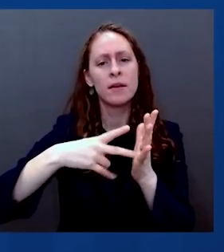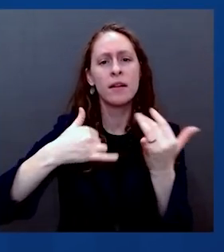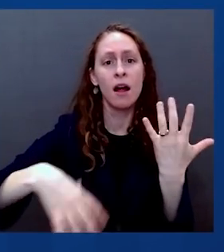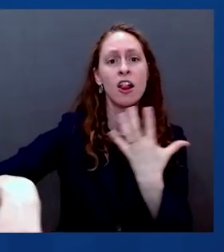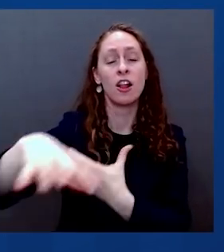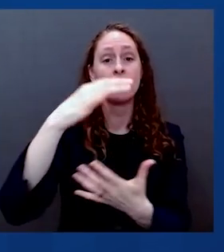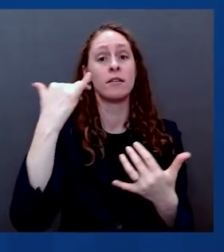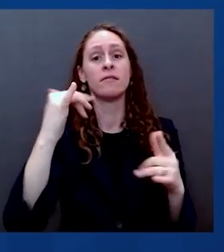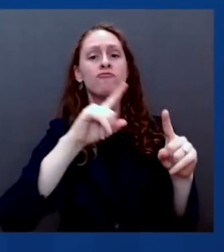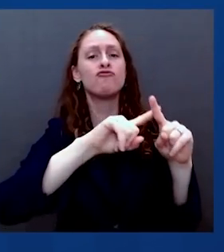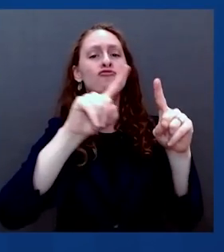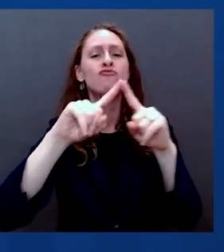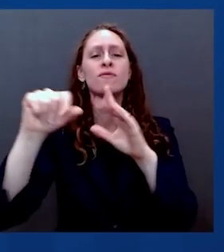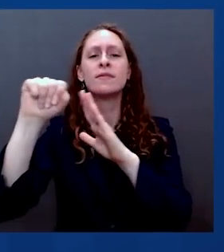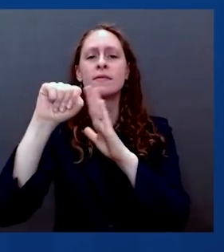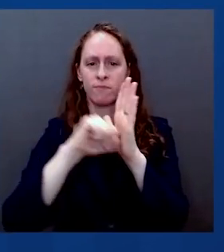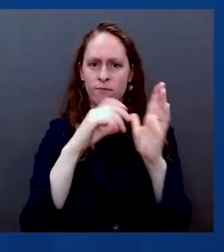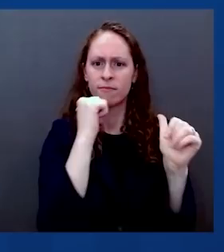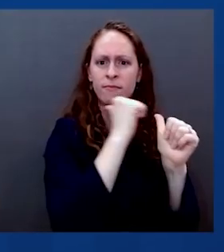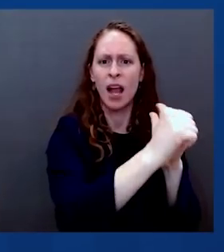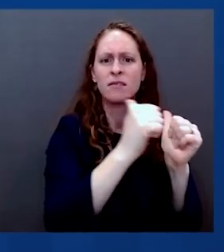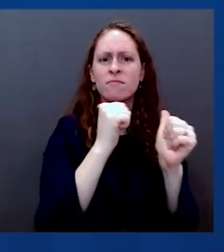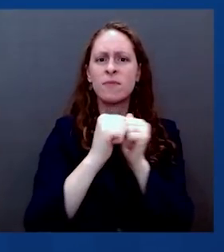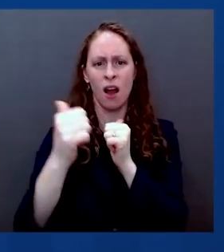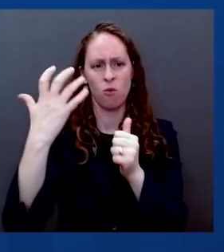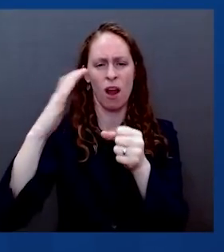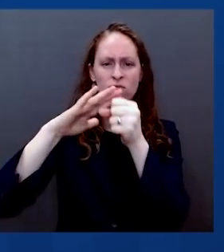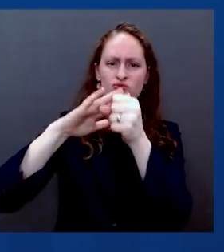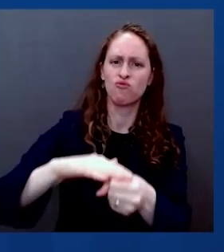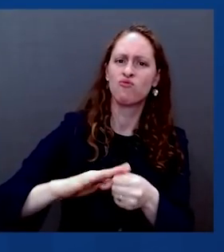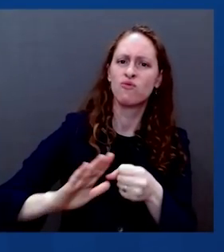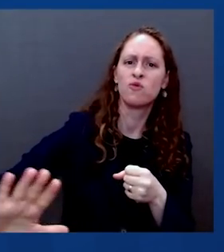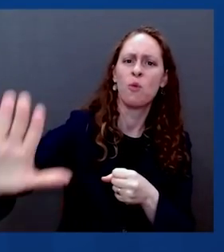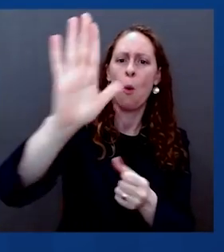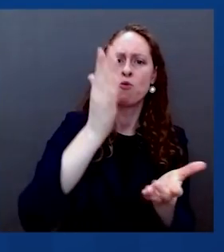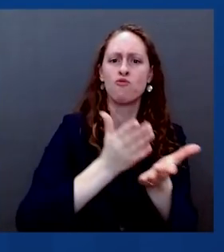Here in Georgia, for years, you've done the hard work of democracy: